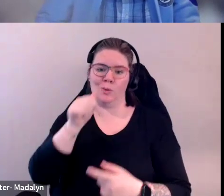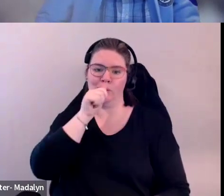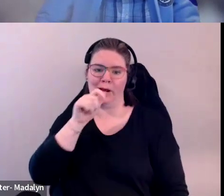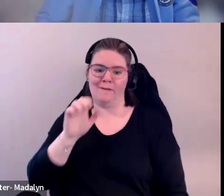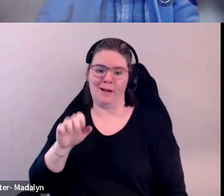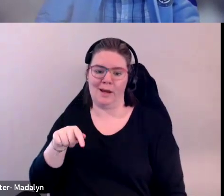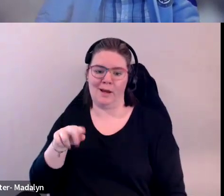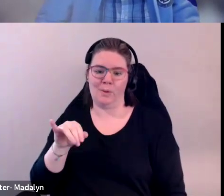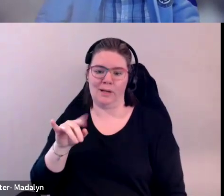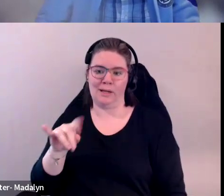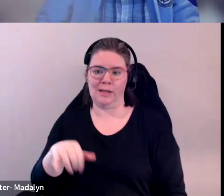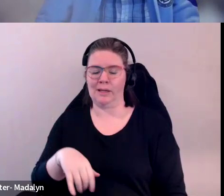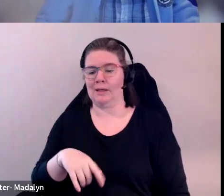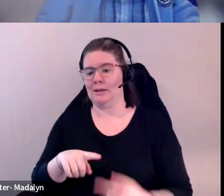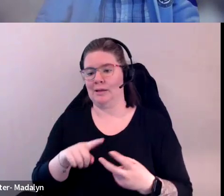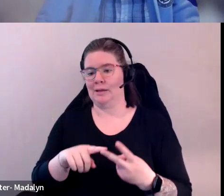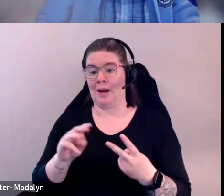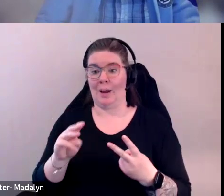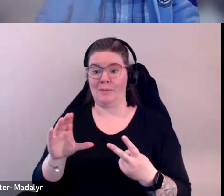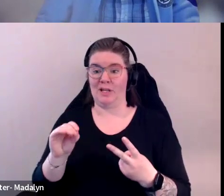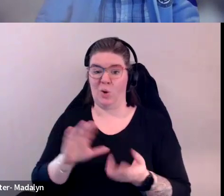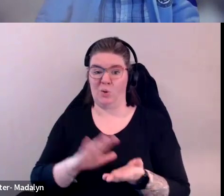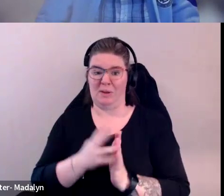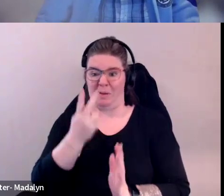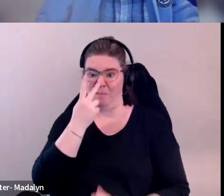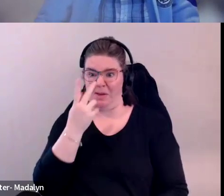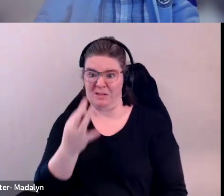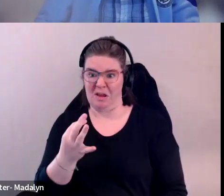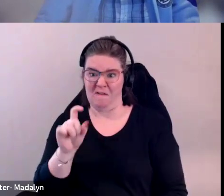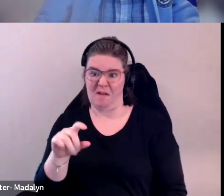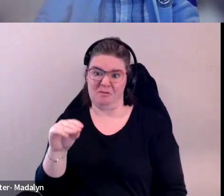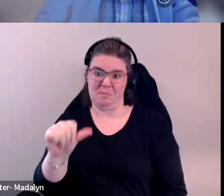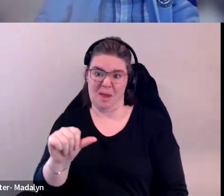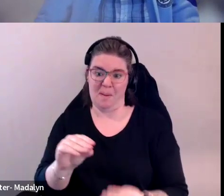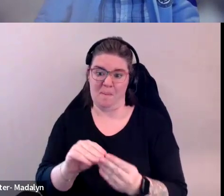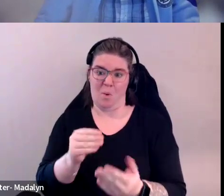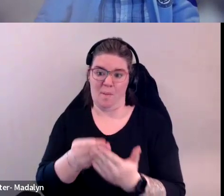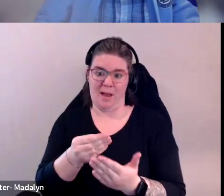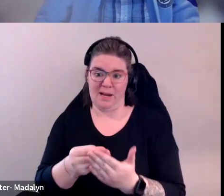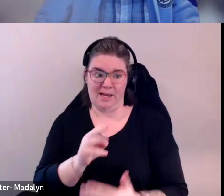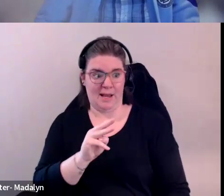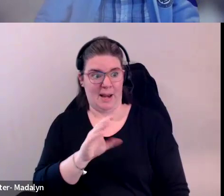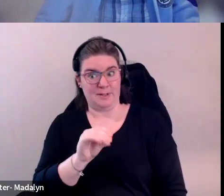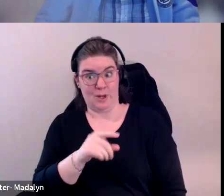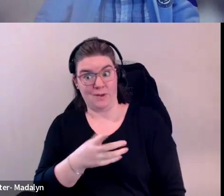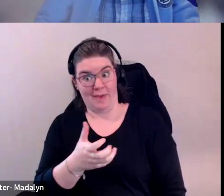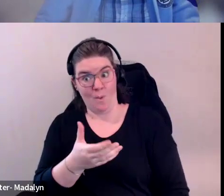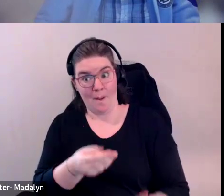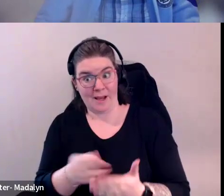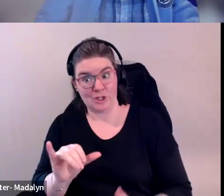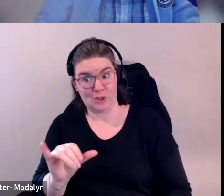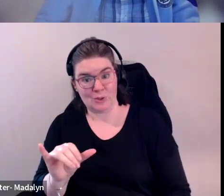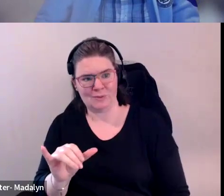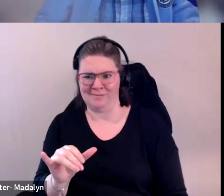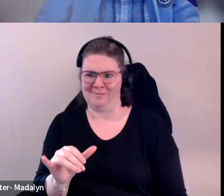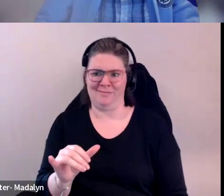Tom Olin: Mcals are getting kind of pissed off at them because they're having to pay more money, and Mcos like money, too. So it's that's kind of weird. But